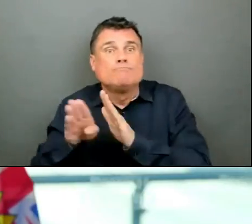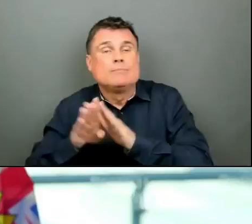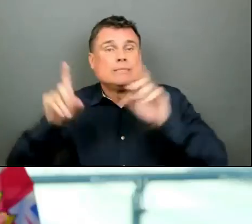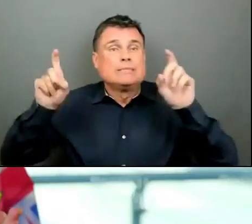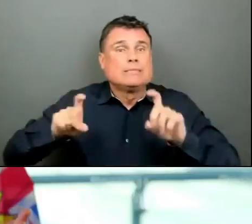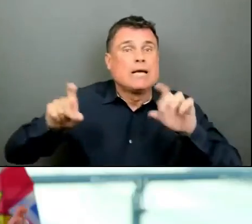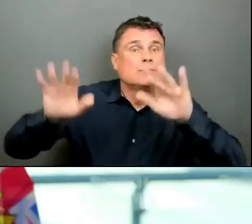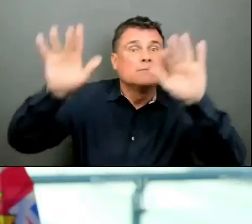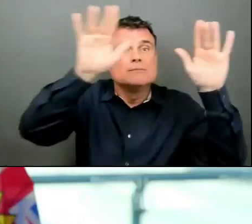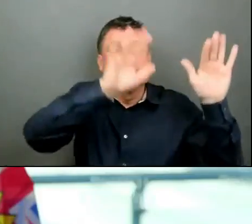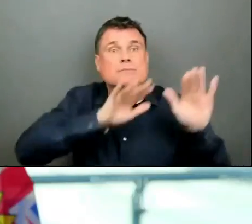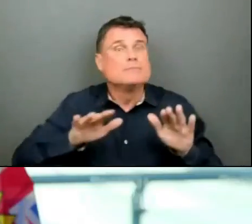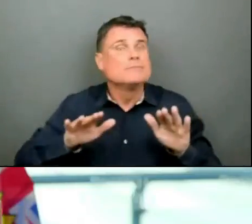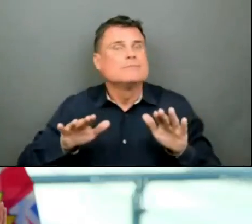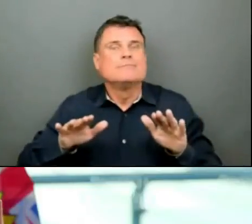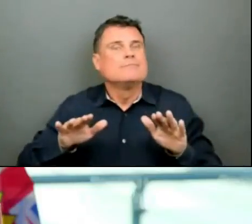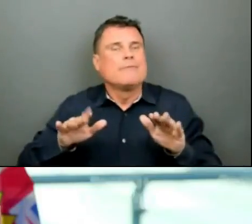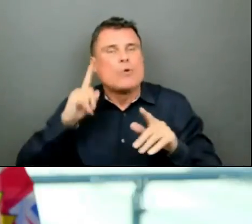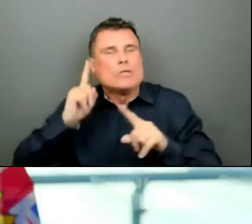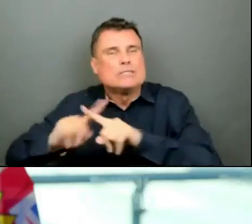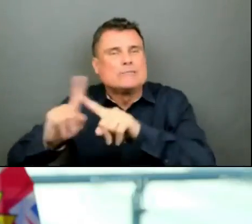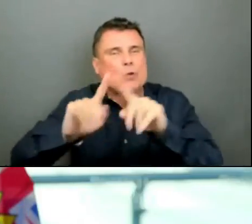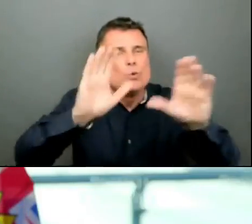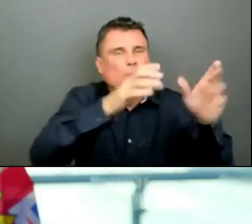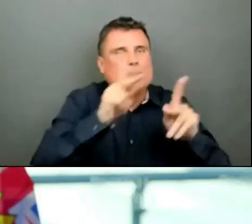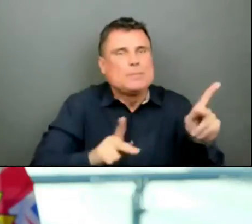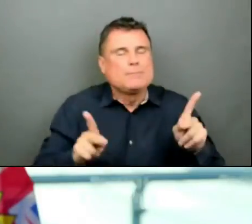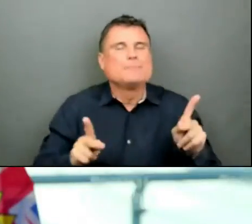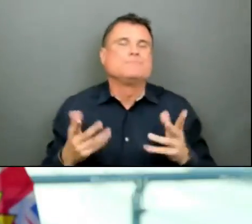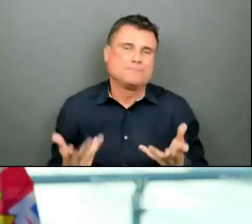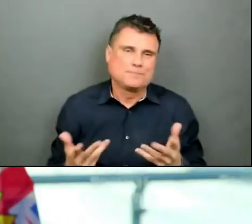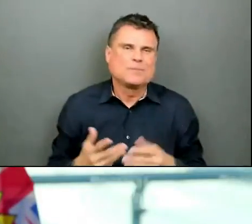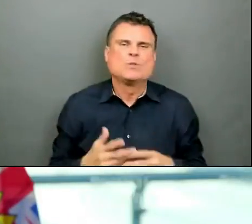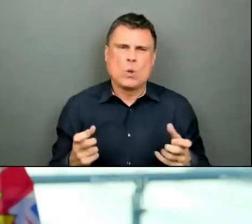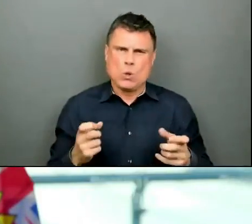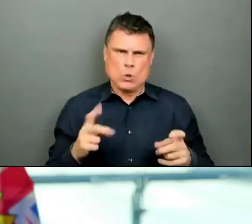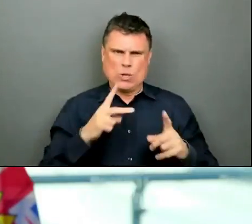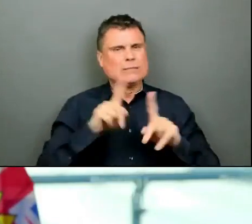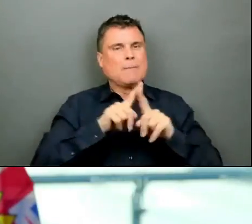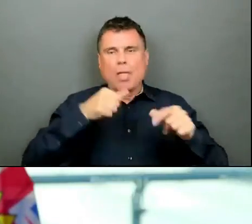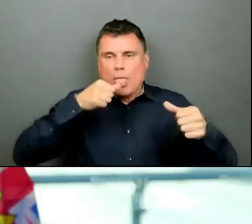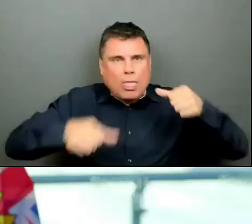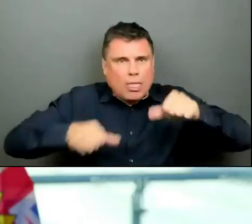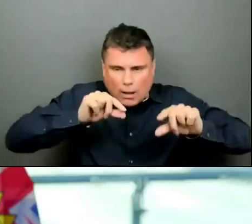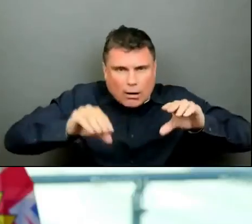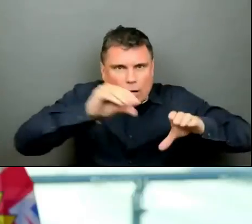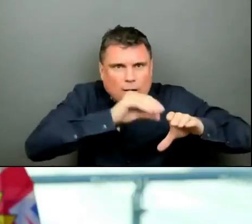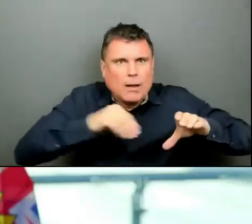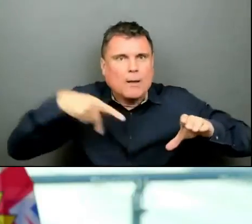So it is very hard to put together a complete picture. And that's what we have been working on